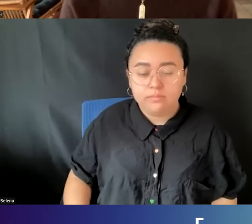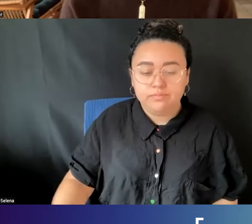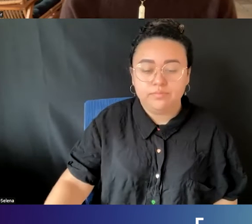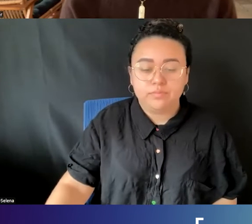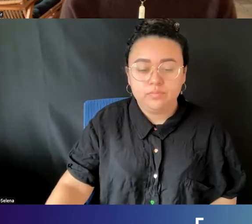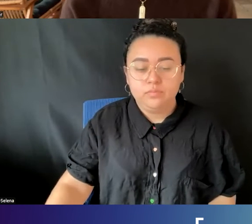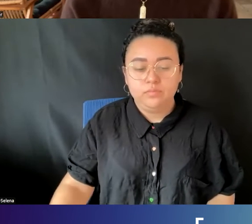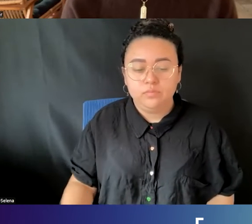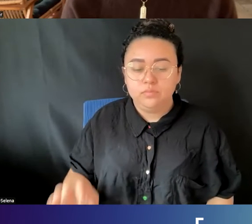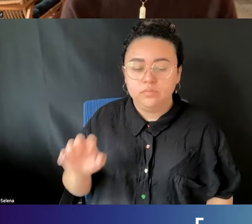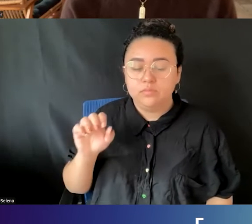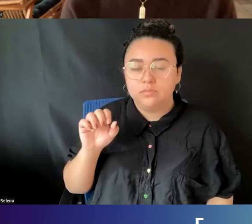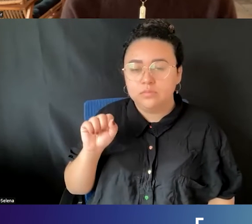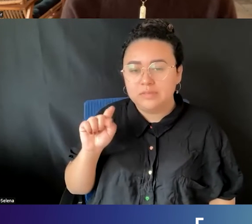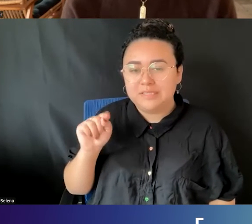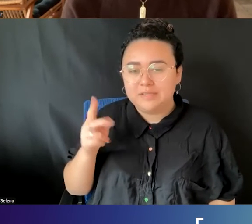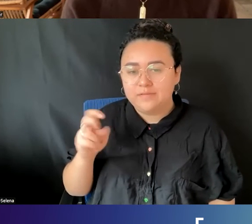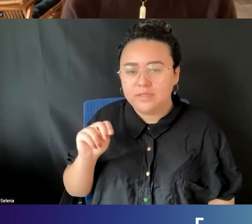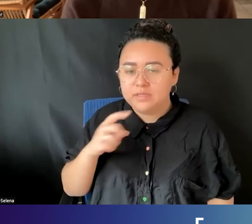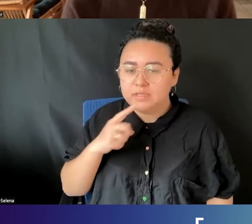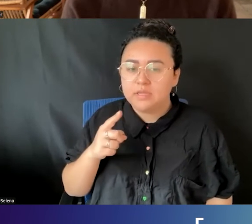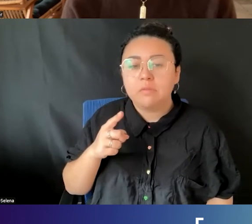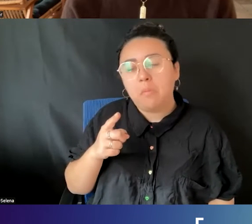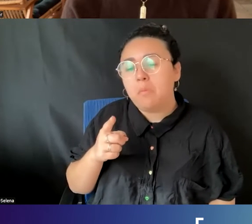is that as soon as a financier comes on board or distributor